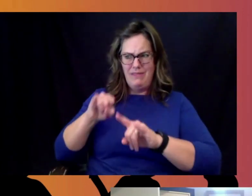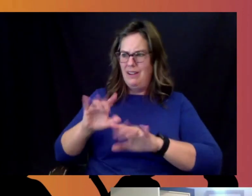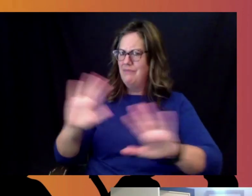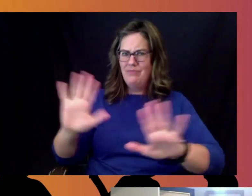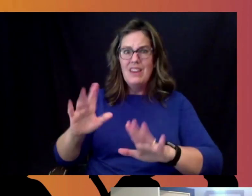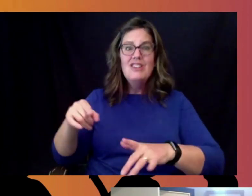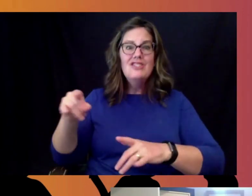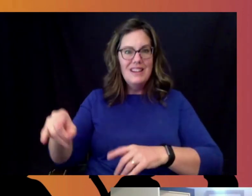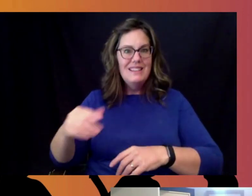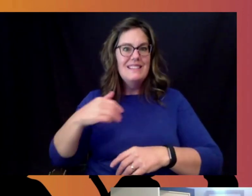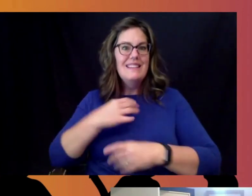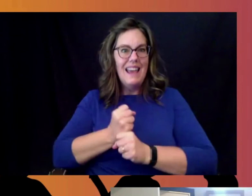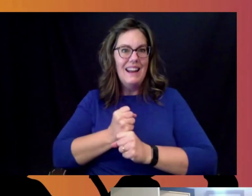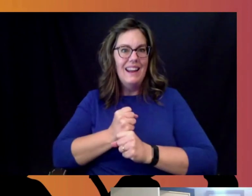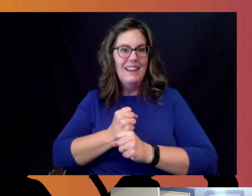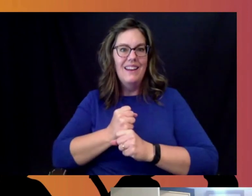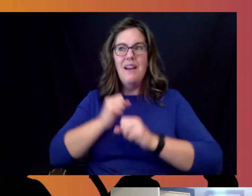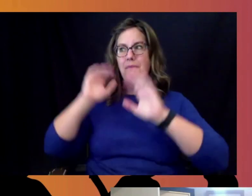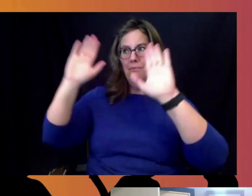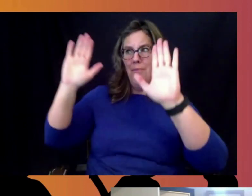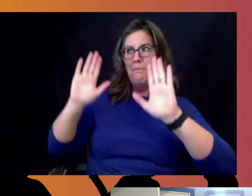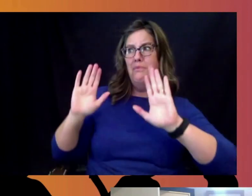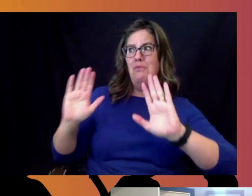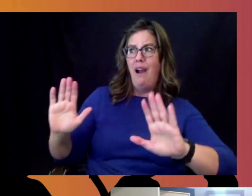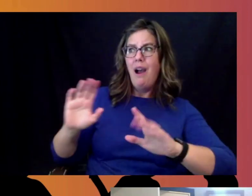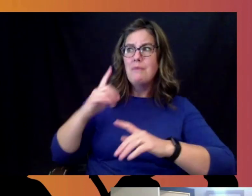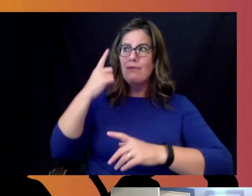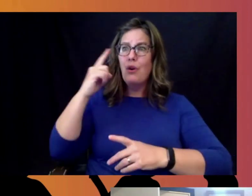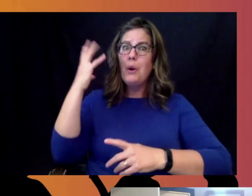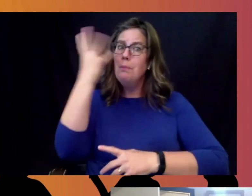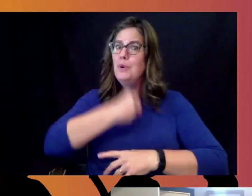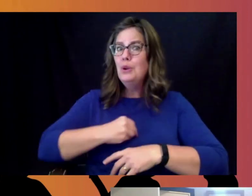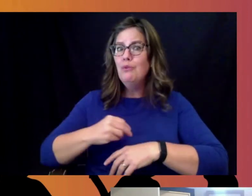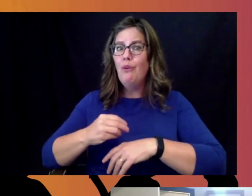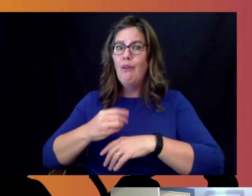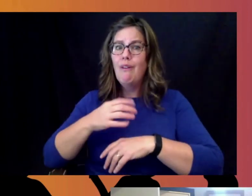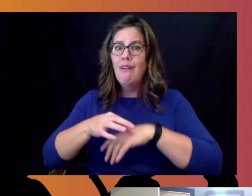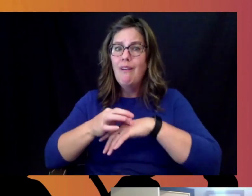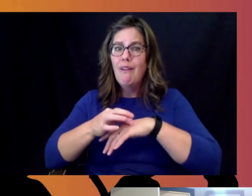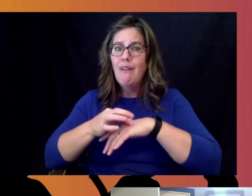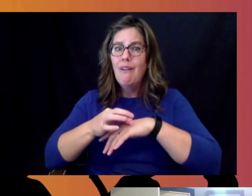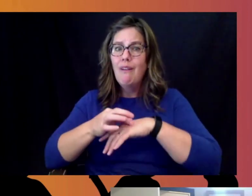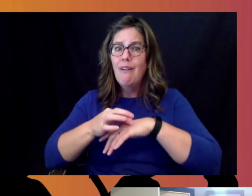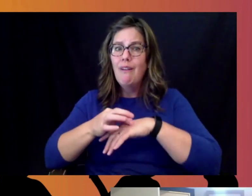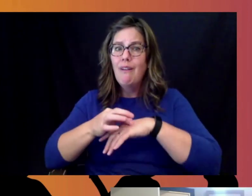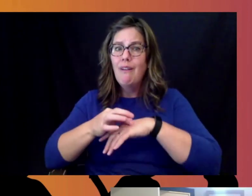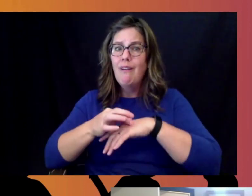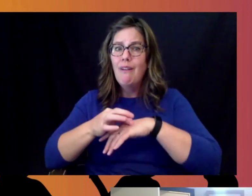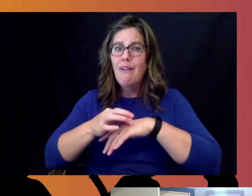dark skin for her beautiful glowing melanin um you know we take that weapon away from people